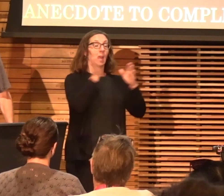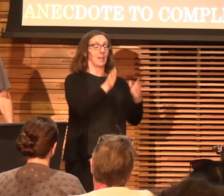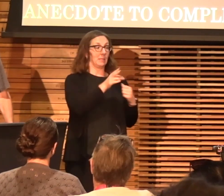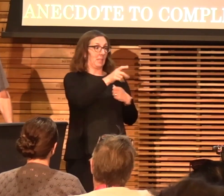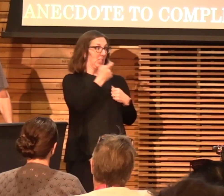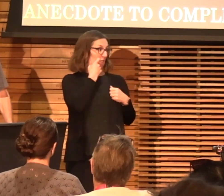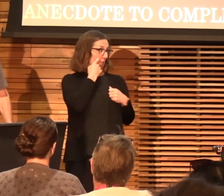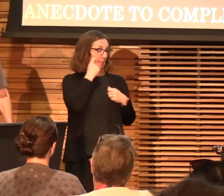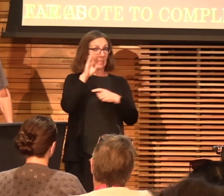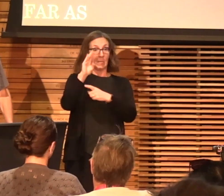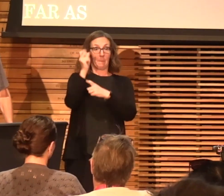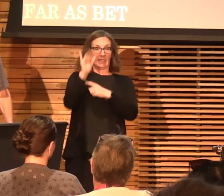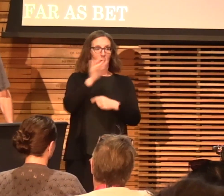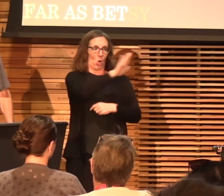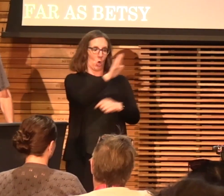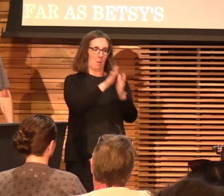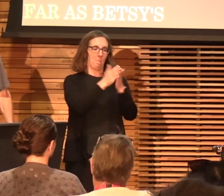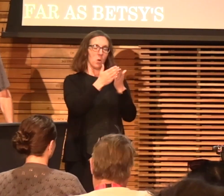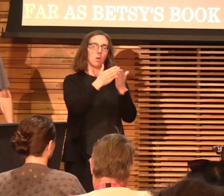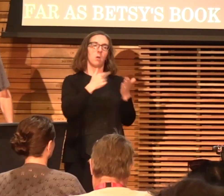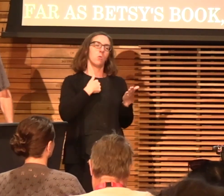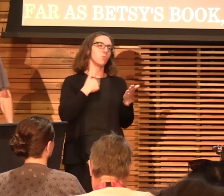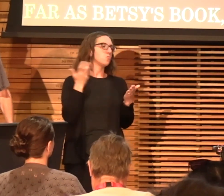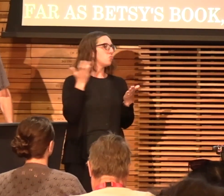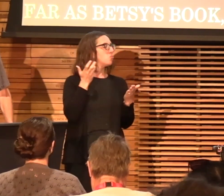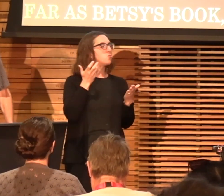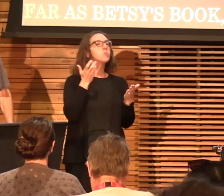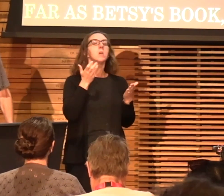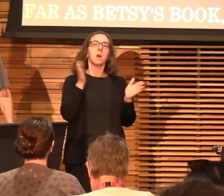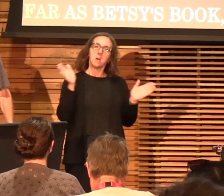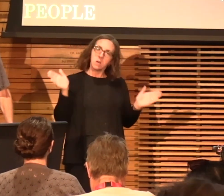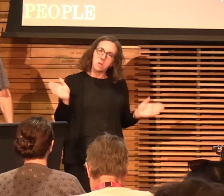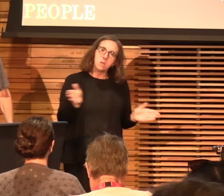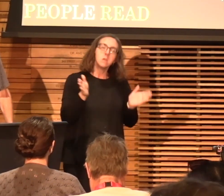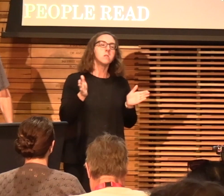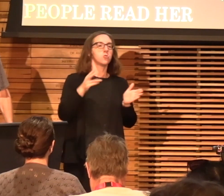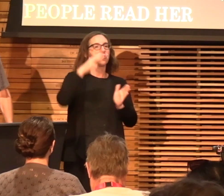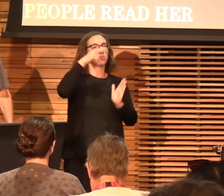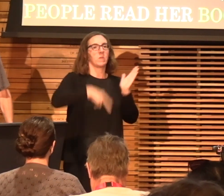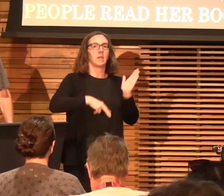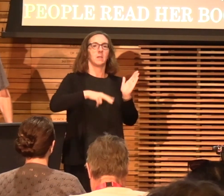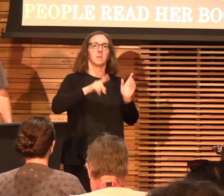I highly recommend that people read her book, it's truly important.